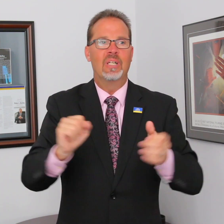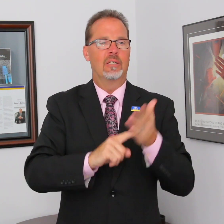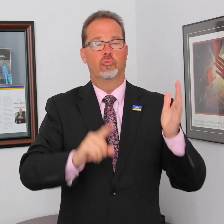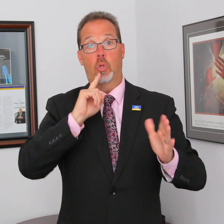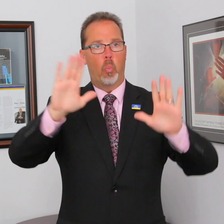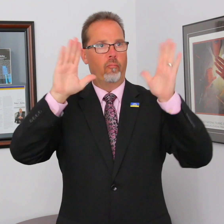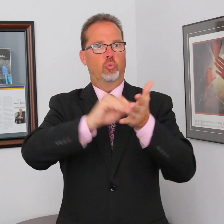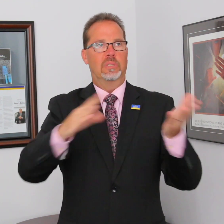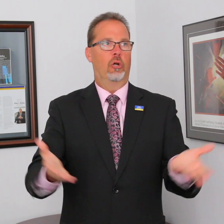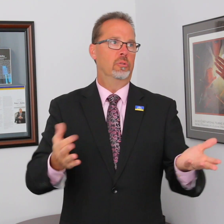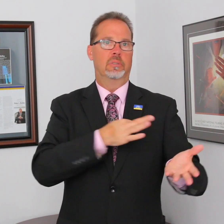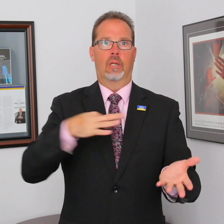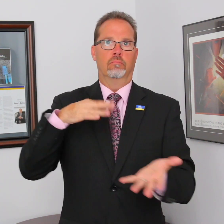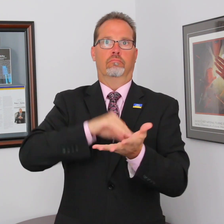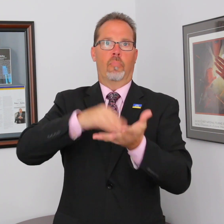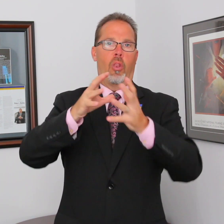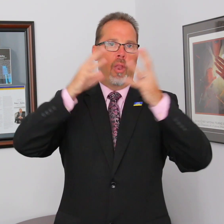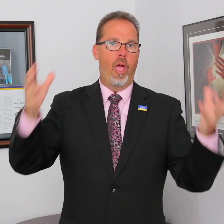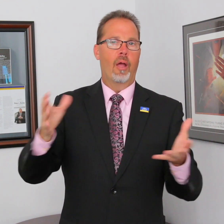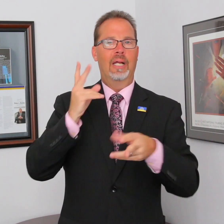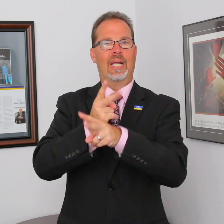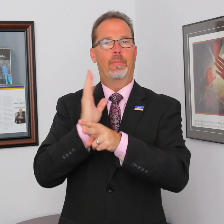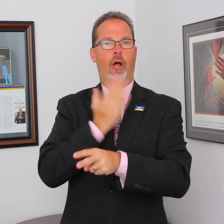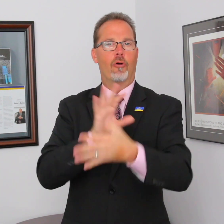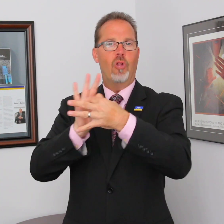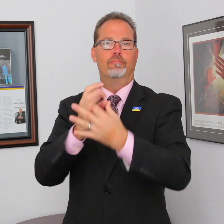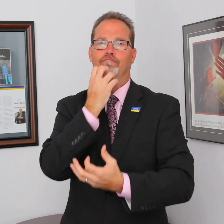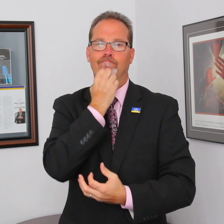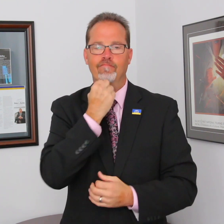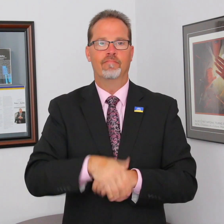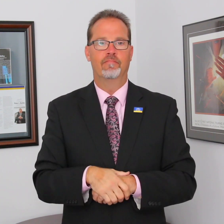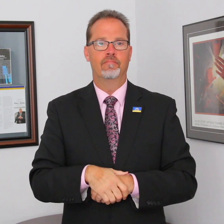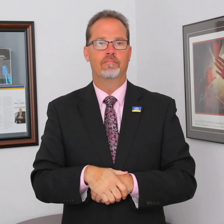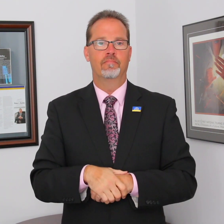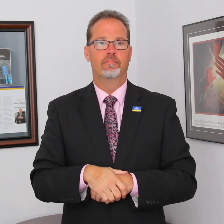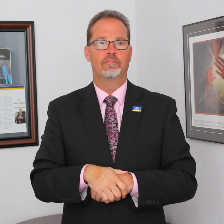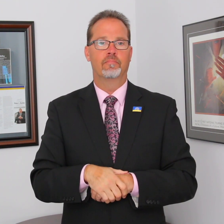talk about what their work looks like in the community and I think our students learned a lot and we continue to develop these positive relationships.